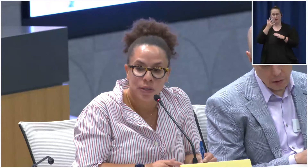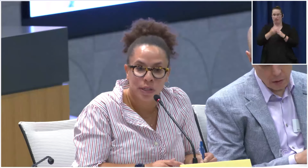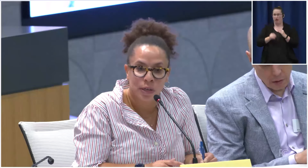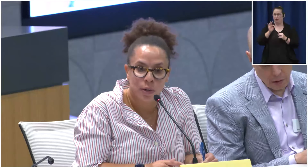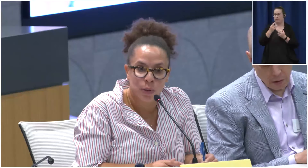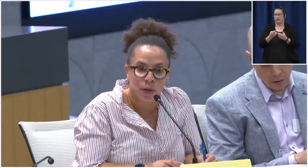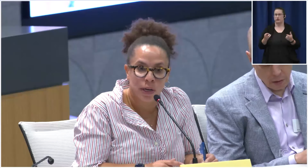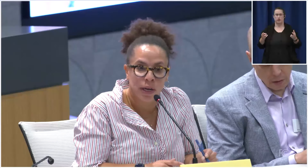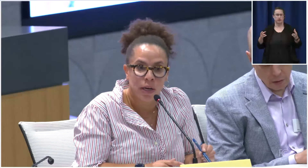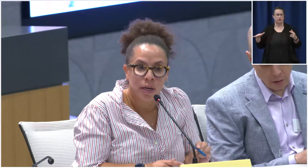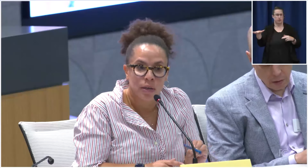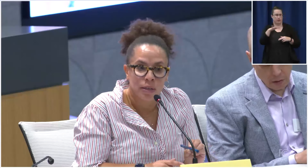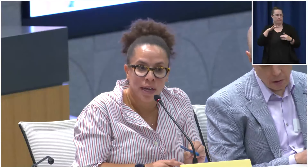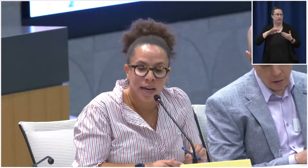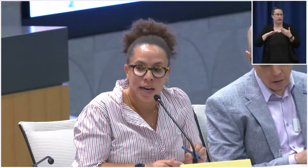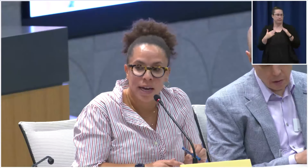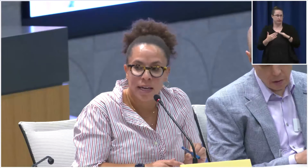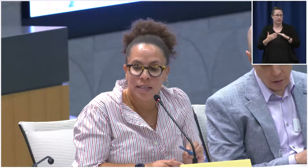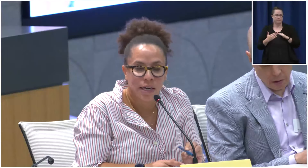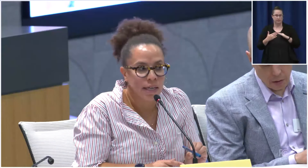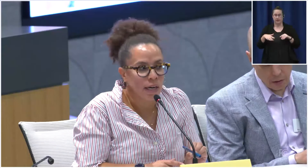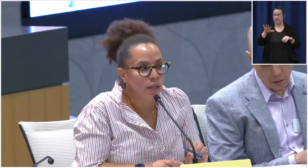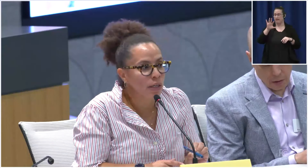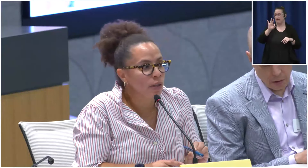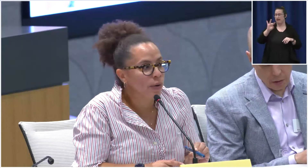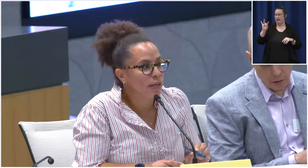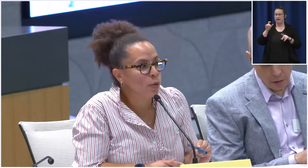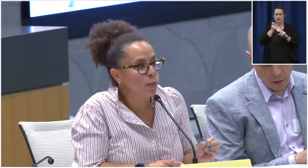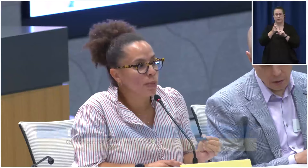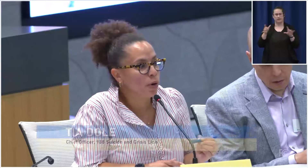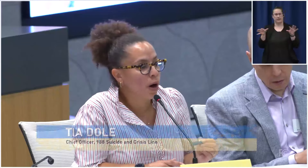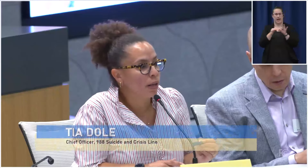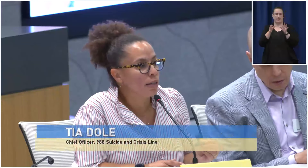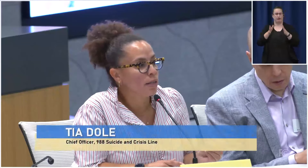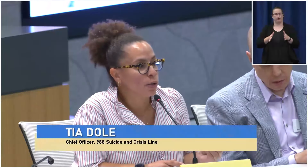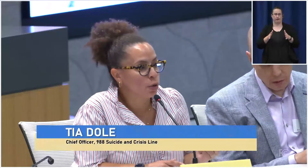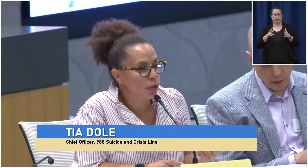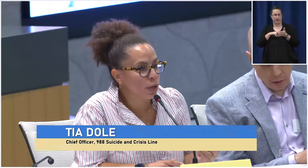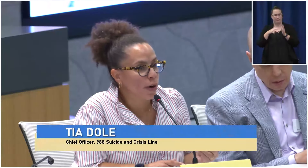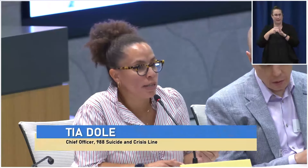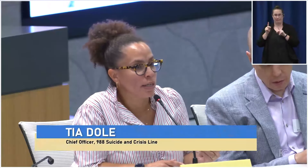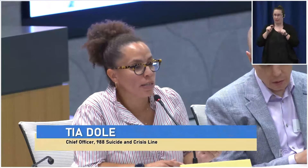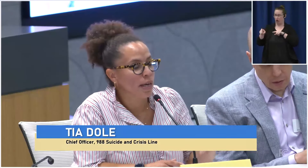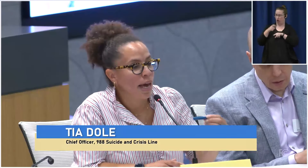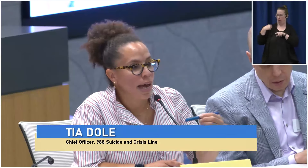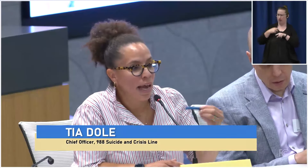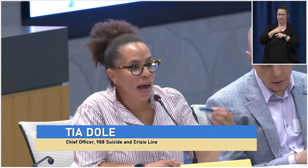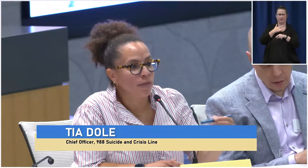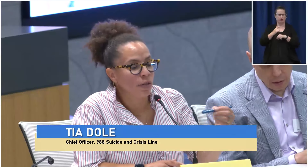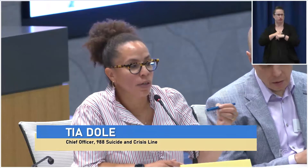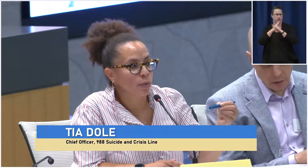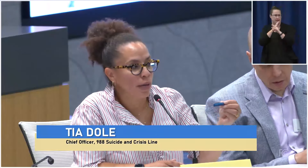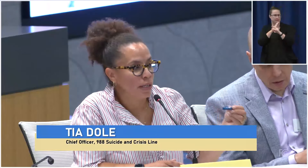POPULATION. WHAT I WILL SAY IS THAT ONE OF THE BIGGEST CHALLENGES